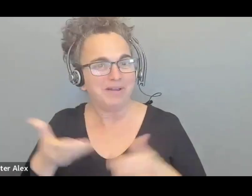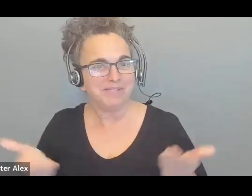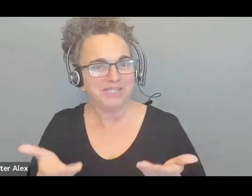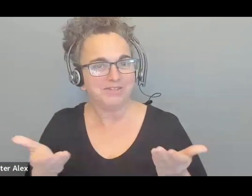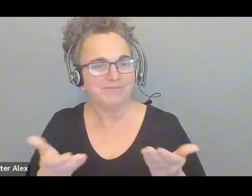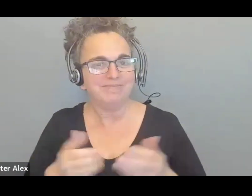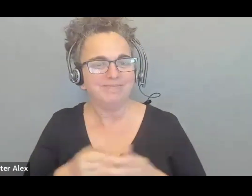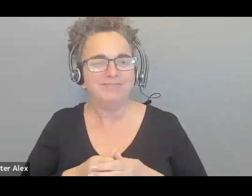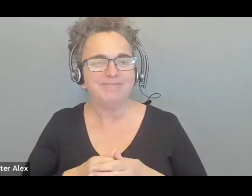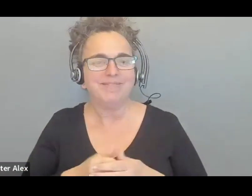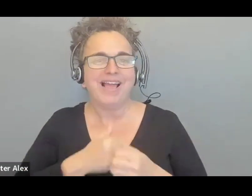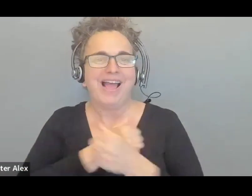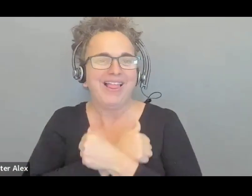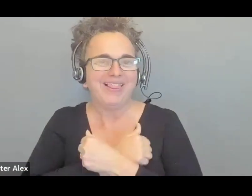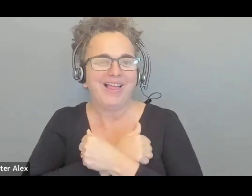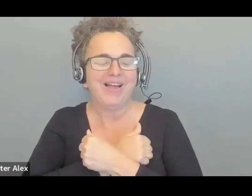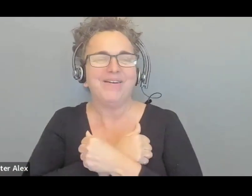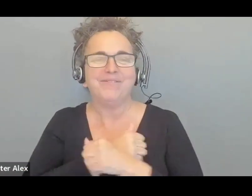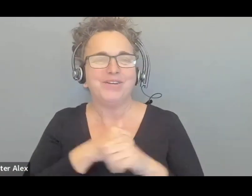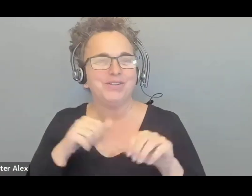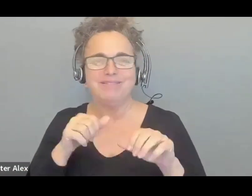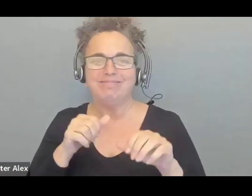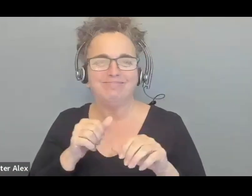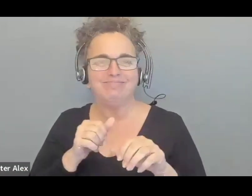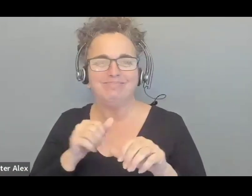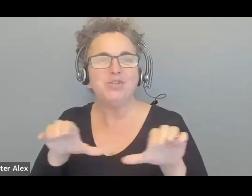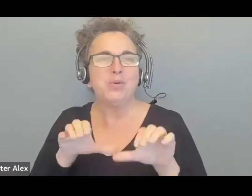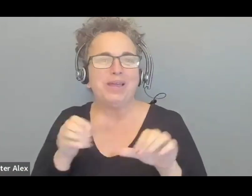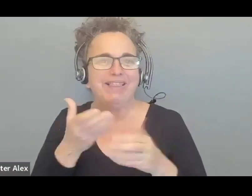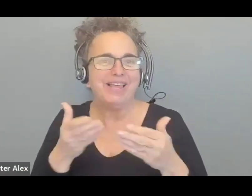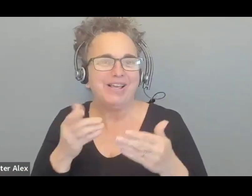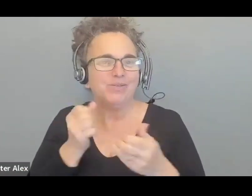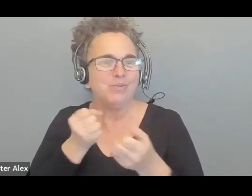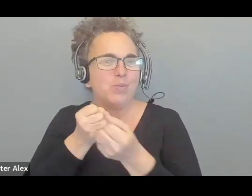I love doing stuff with Teach Access, so thank you. Yeah.